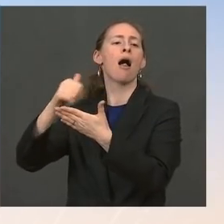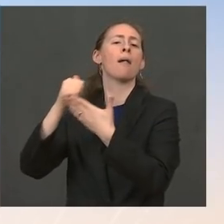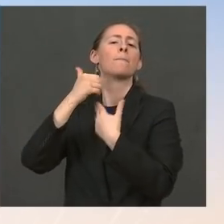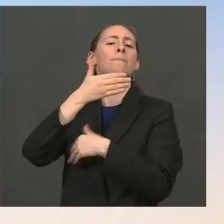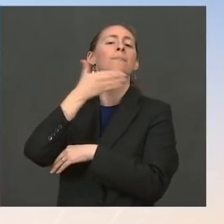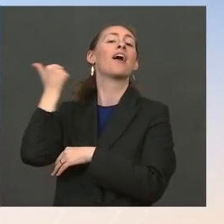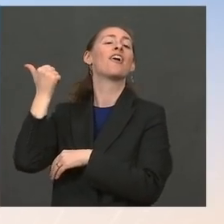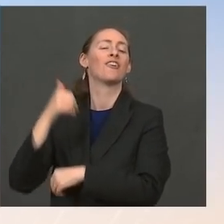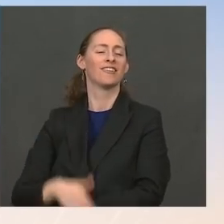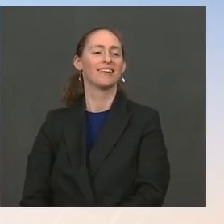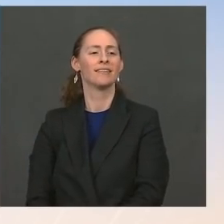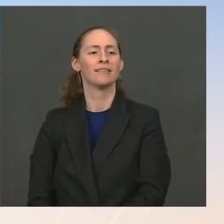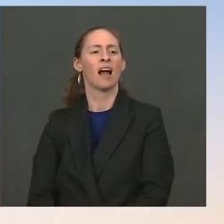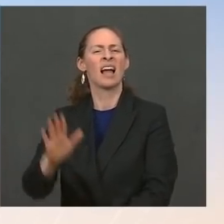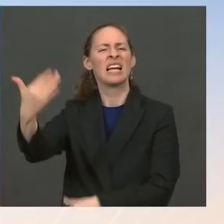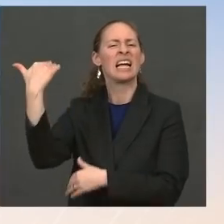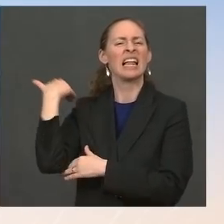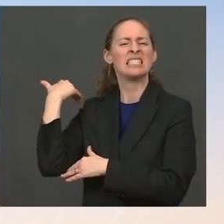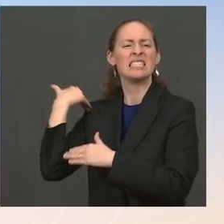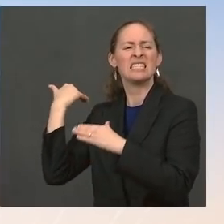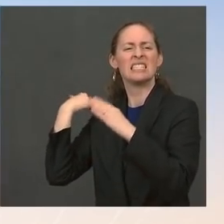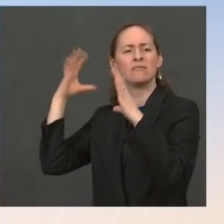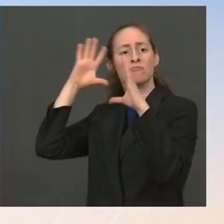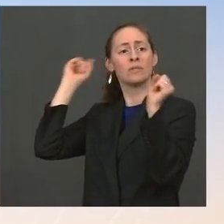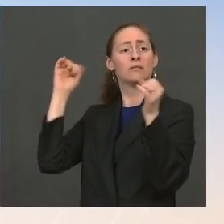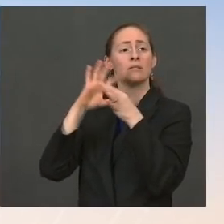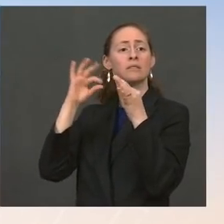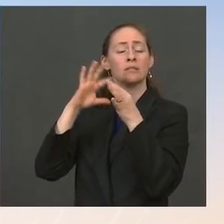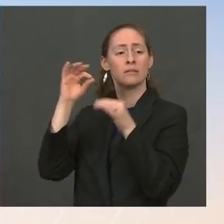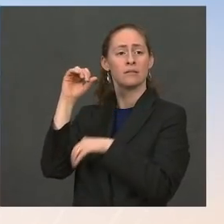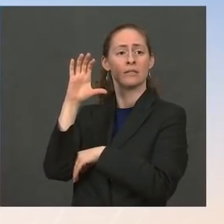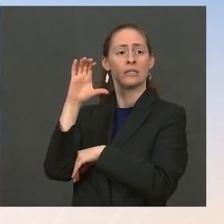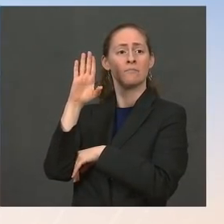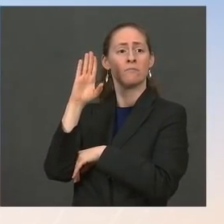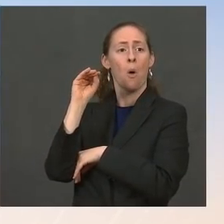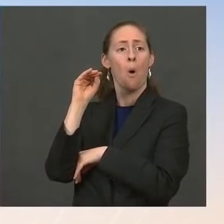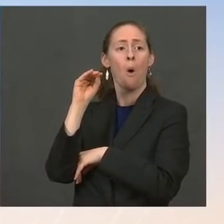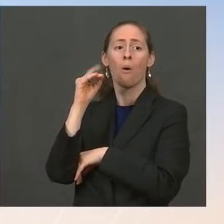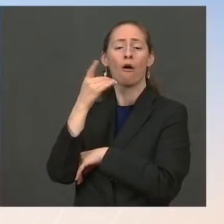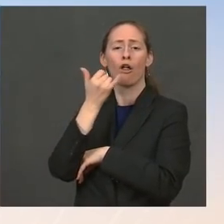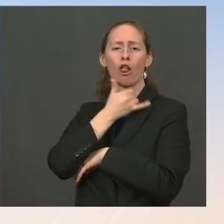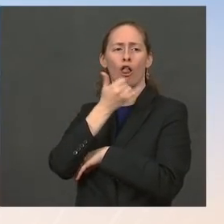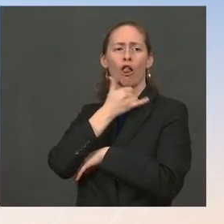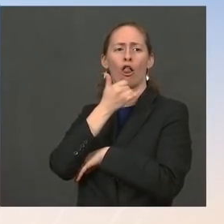that the CBO was incorrect, you tweeted, "Watching [Mulvaney] try to walk away from [a] CBO score and explain